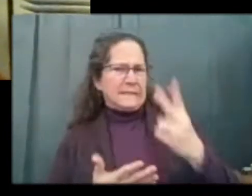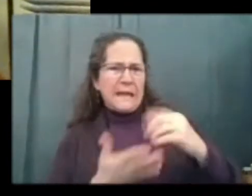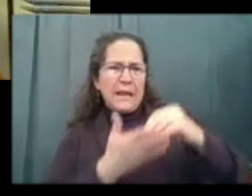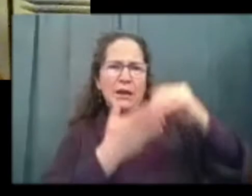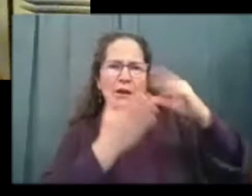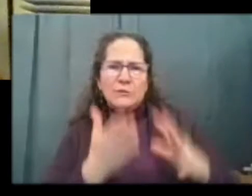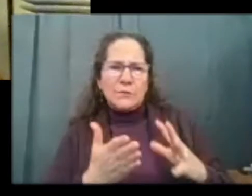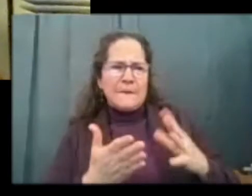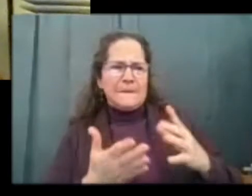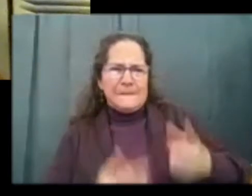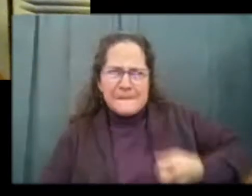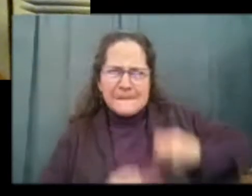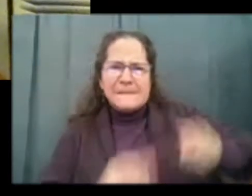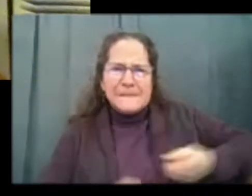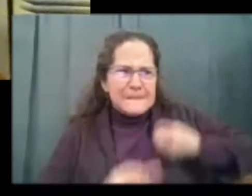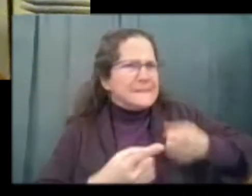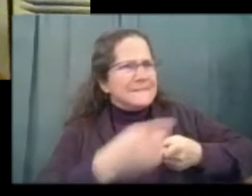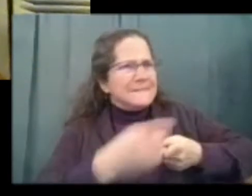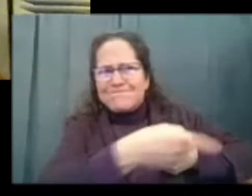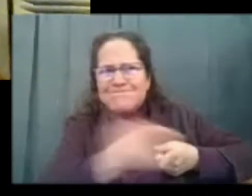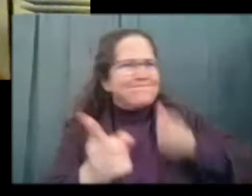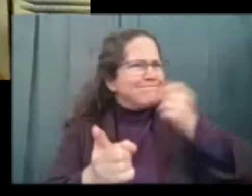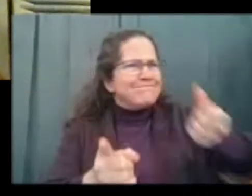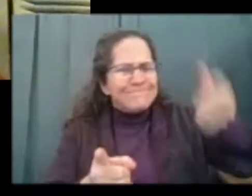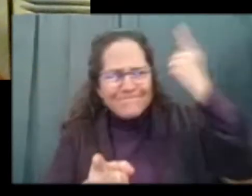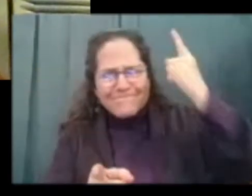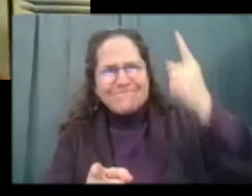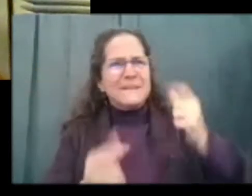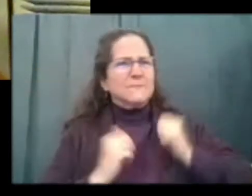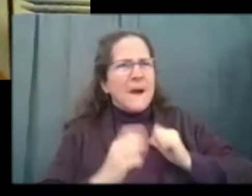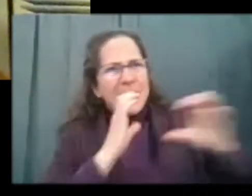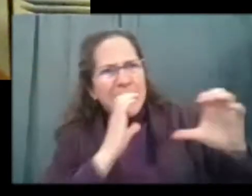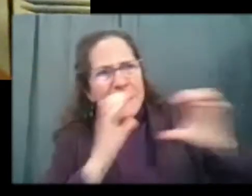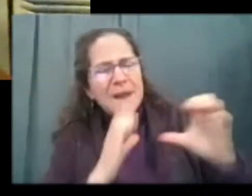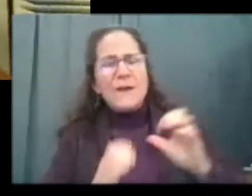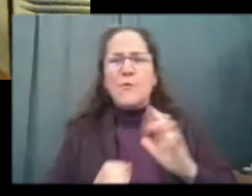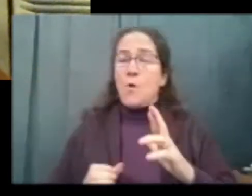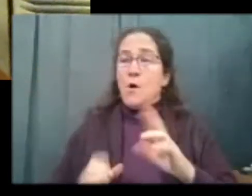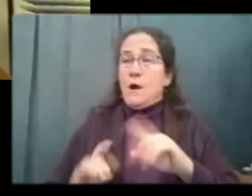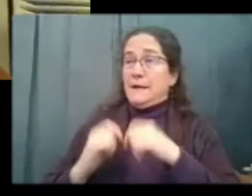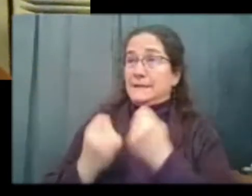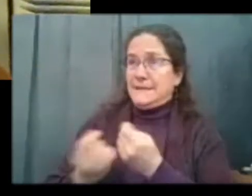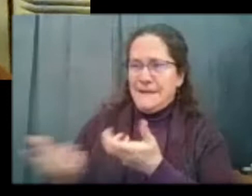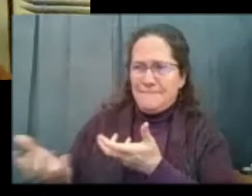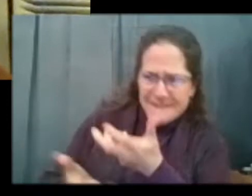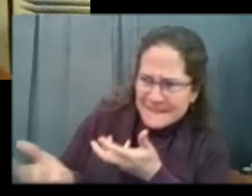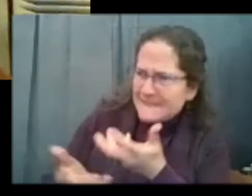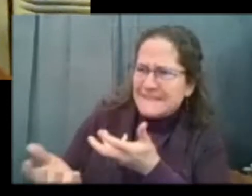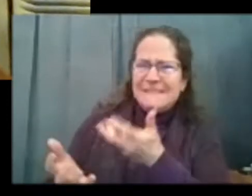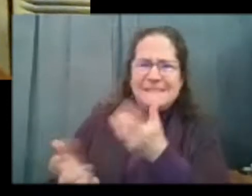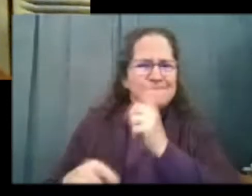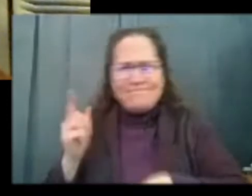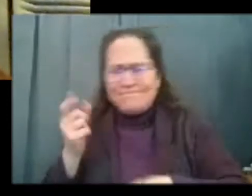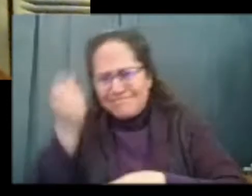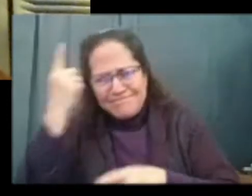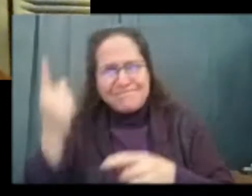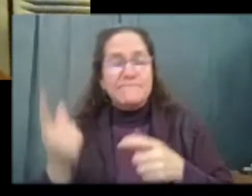by those around them, or if a team is challenged to understand an individual, they may want to pursue a collaborative approach